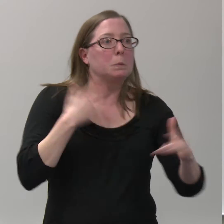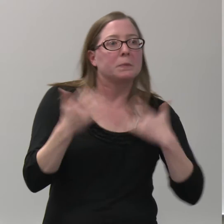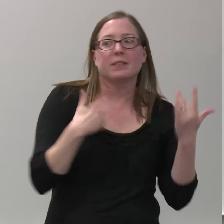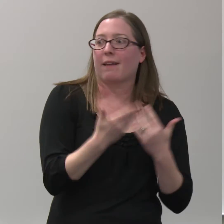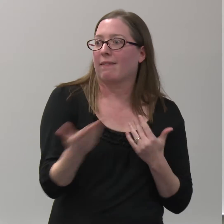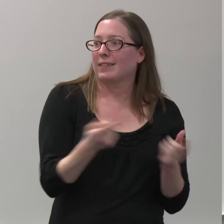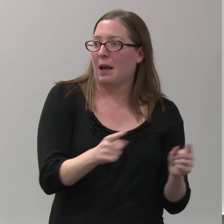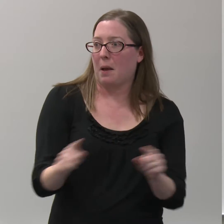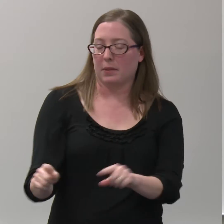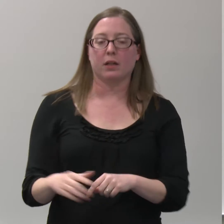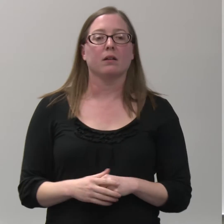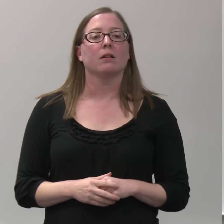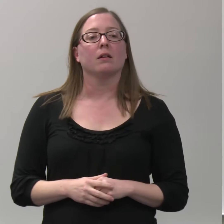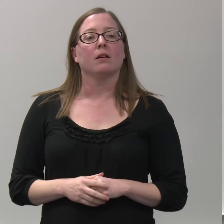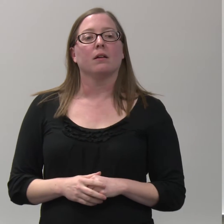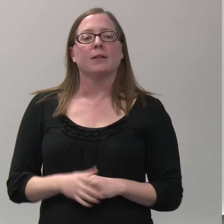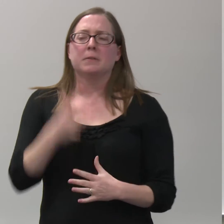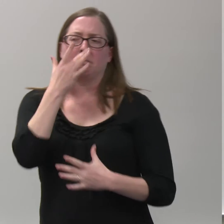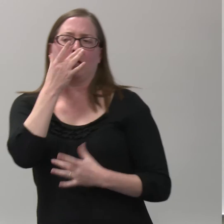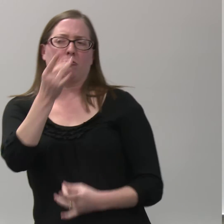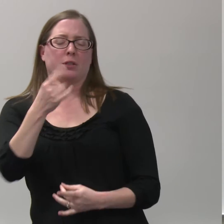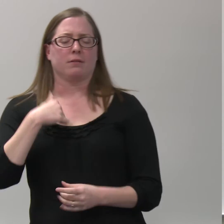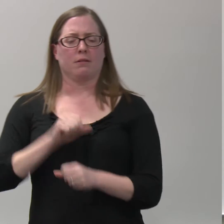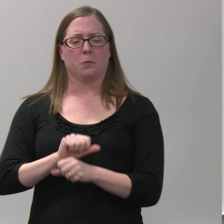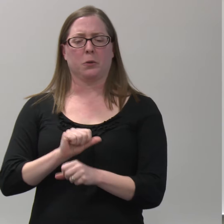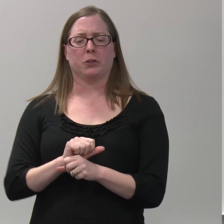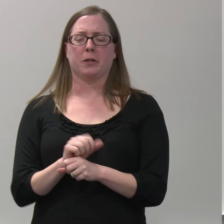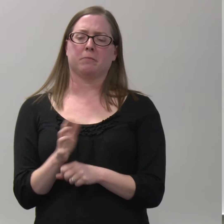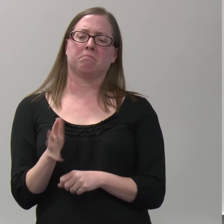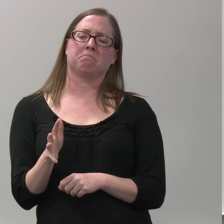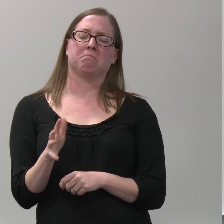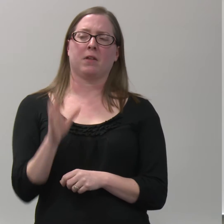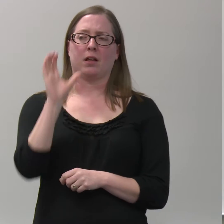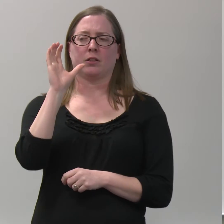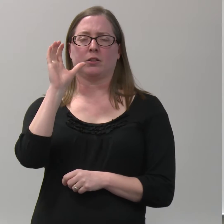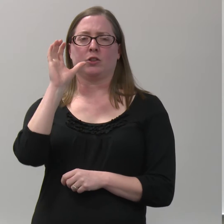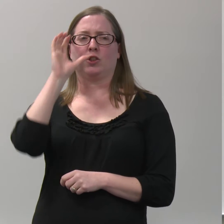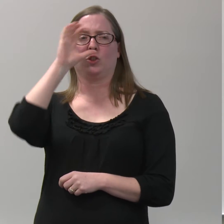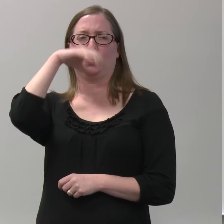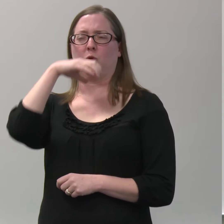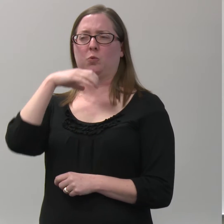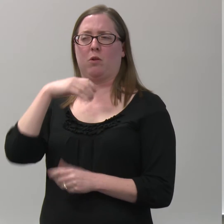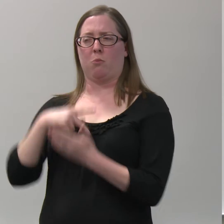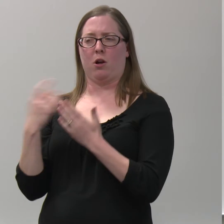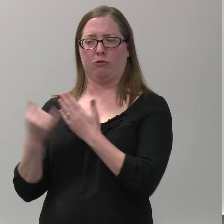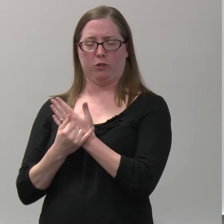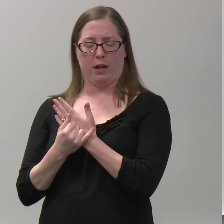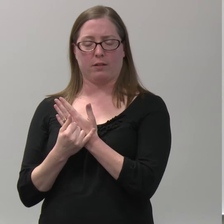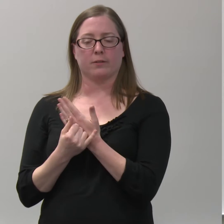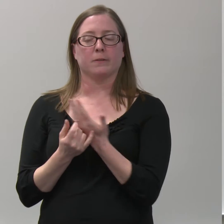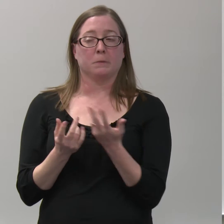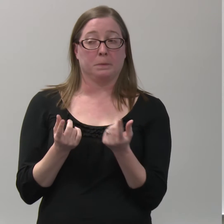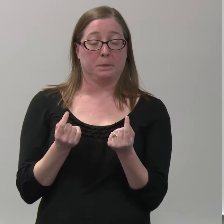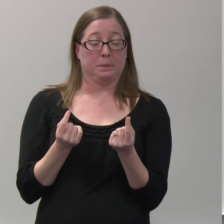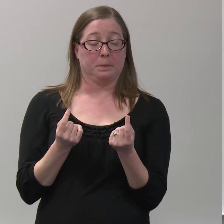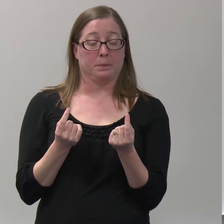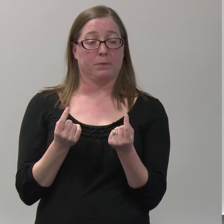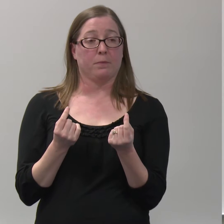and, interestingly, I worked on a sort of unusual thing looking at--